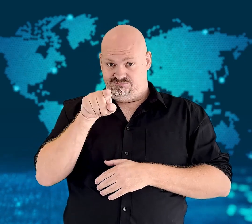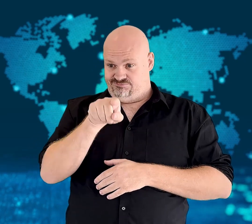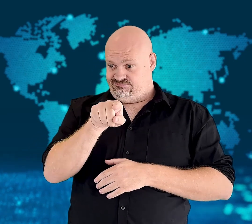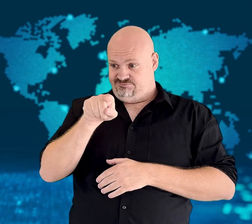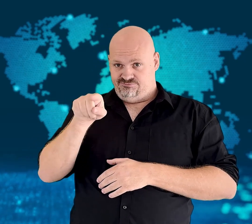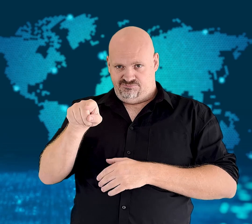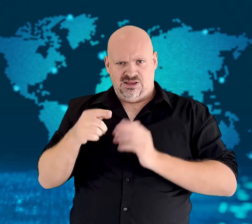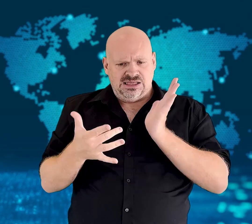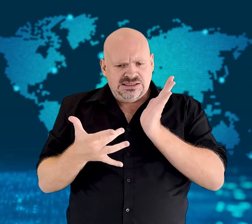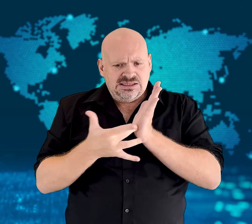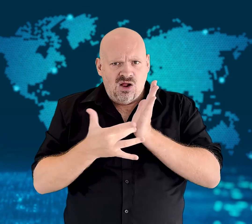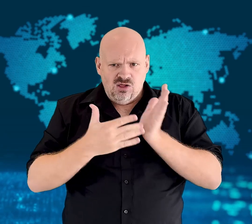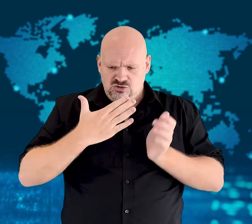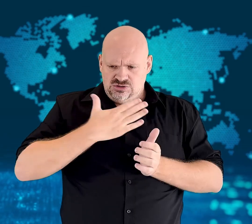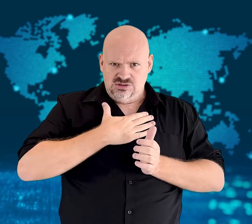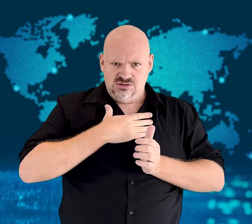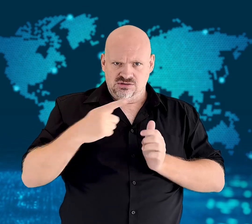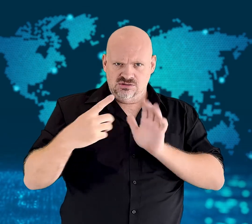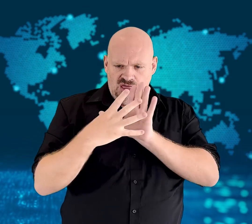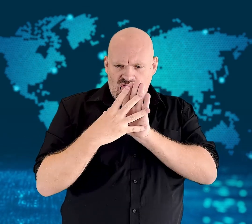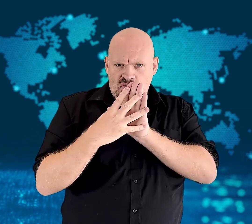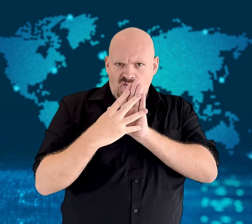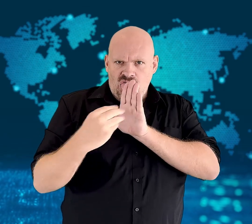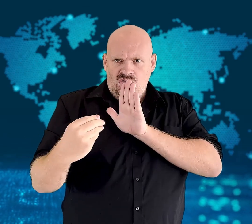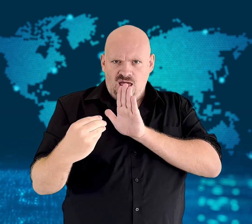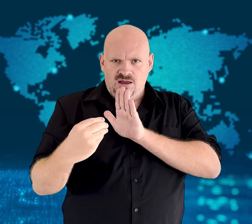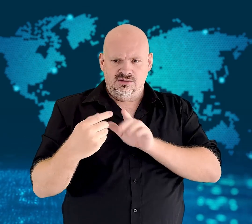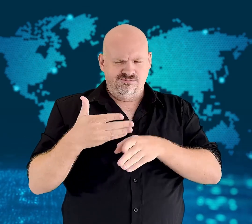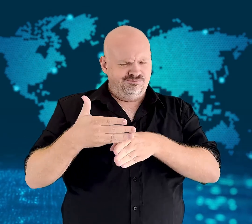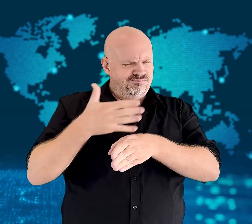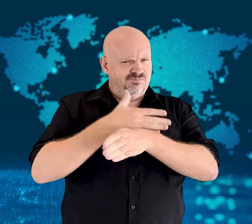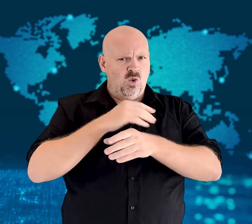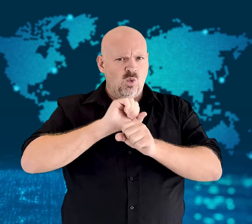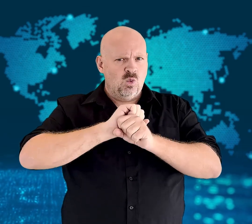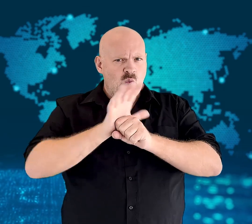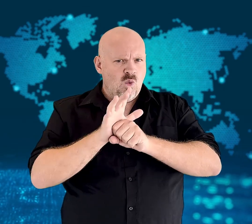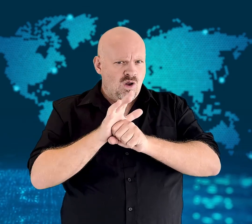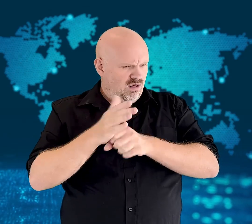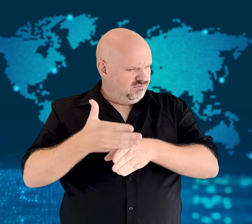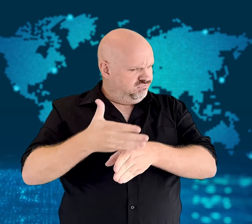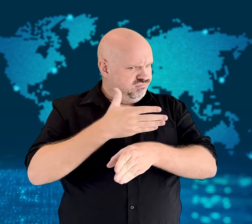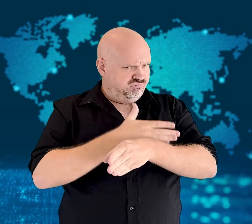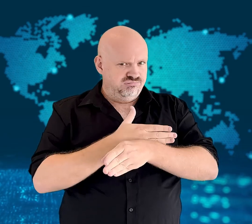created by Moderna years before the COVID-19 pandemic.